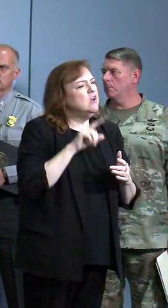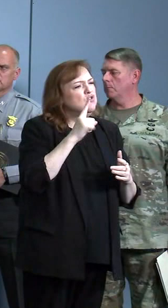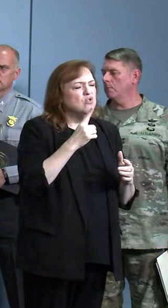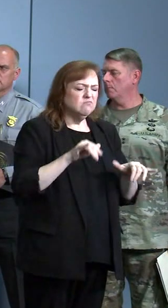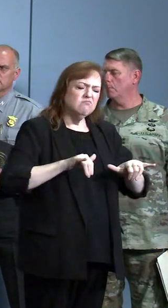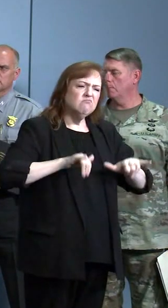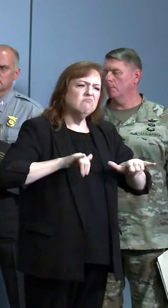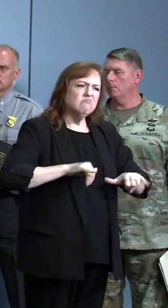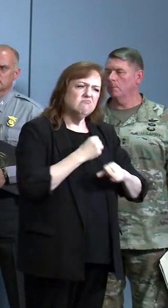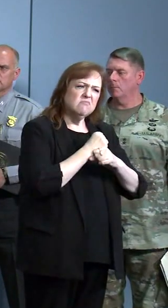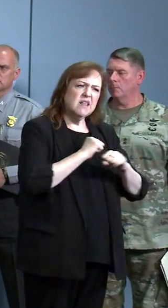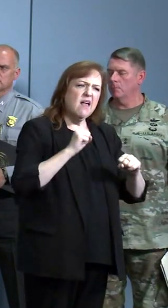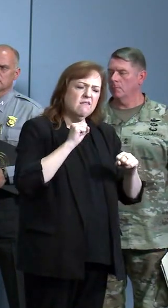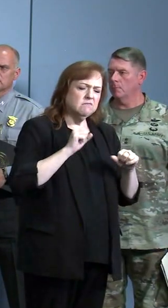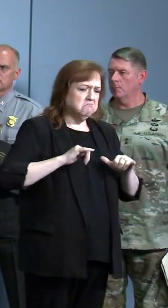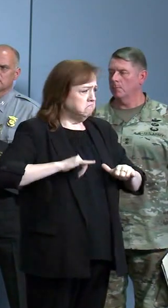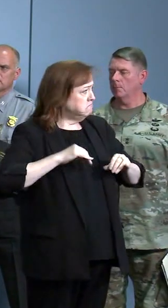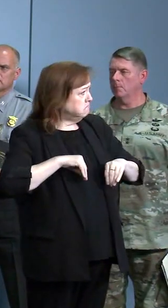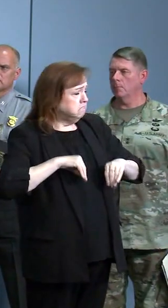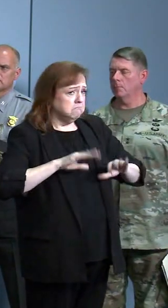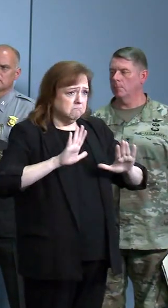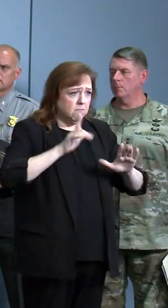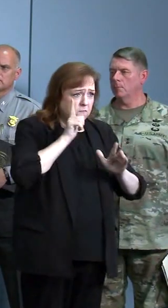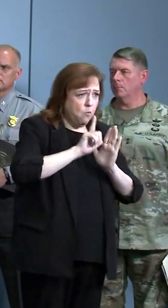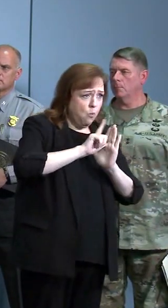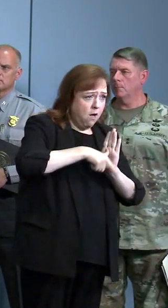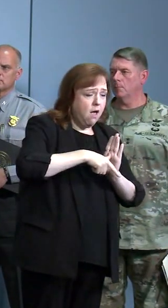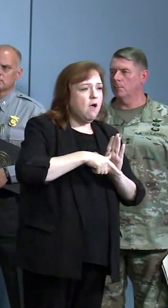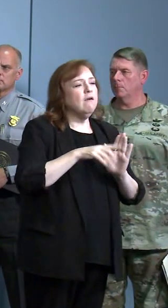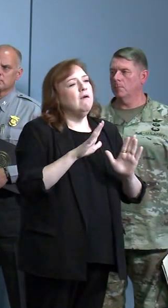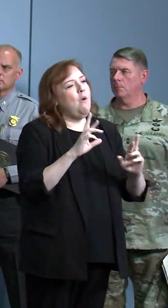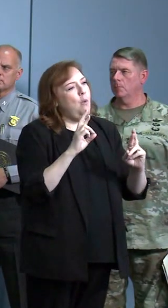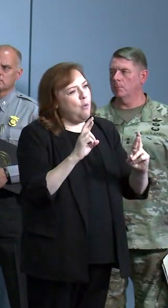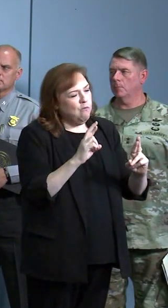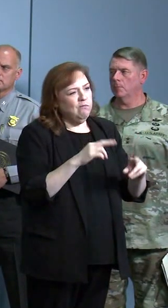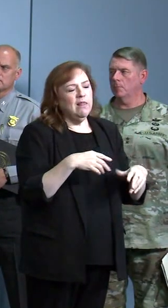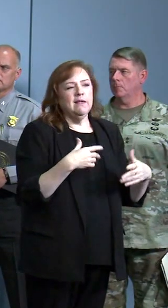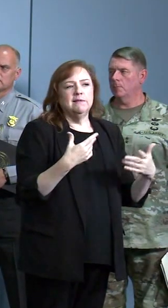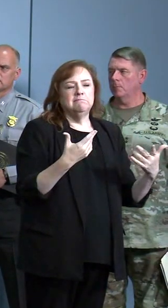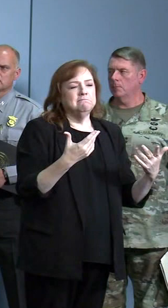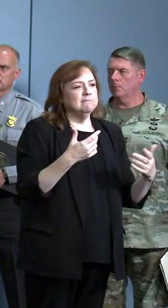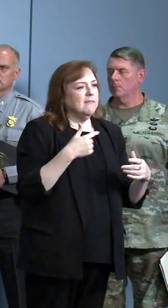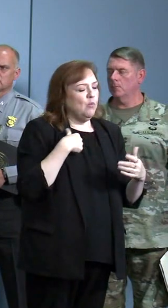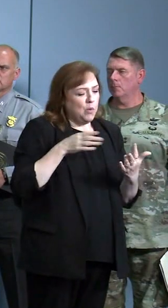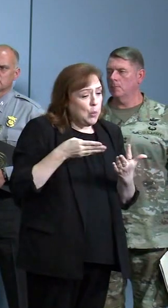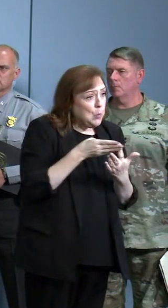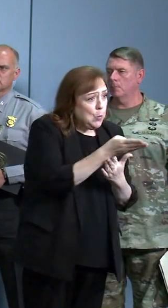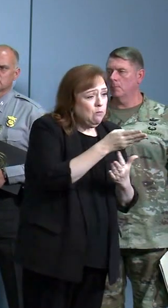hatches for a little while. You